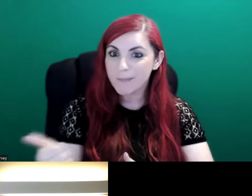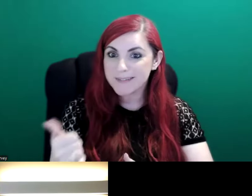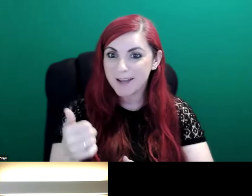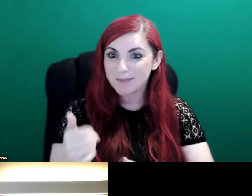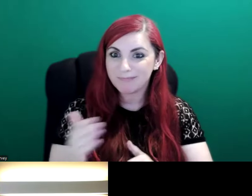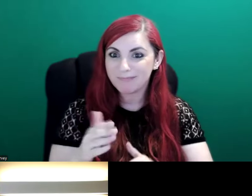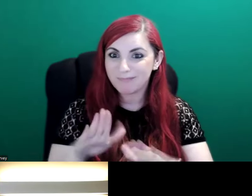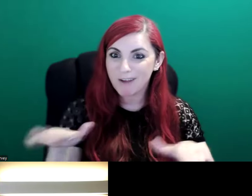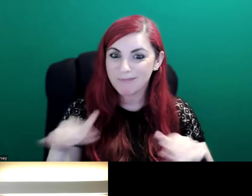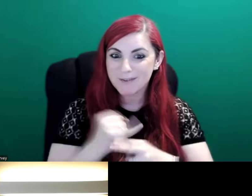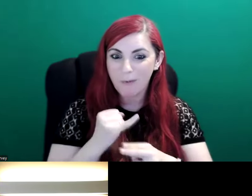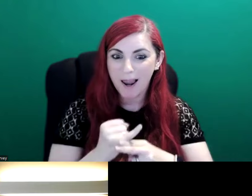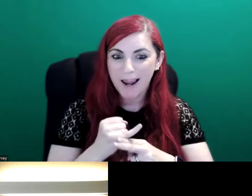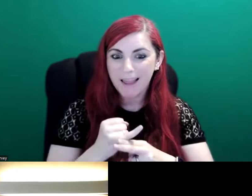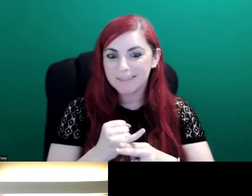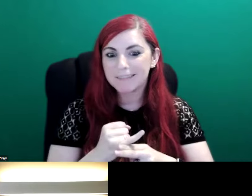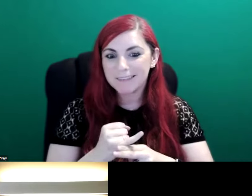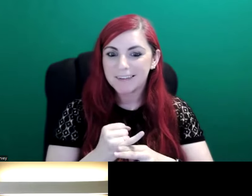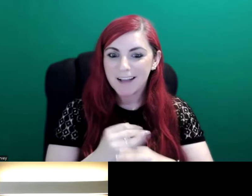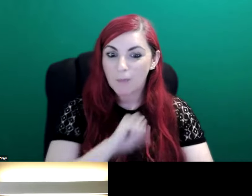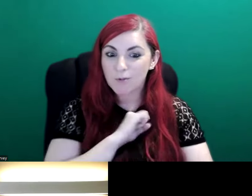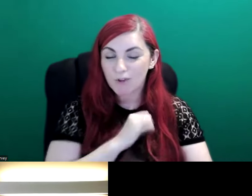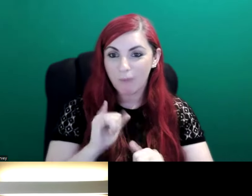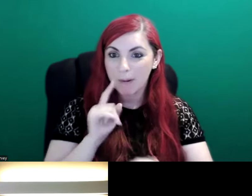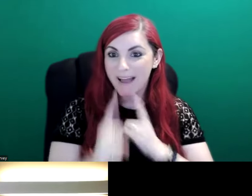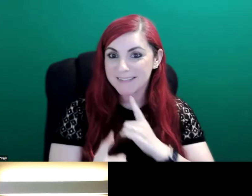So I'm sure I've probably encountered it at some point. And Brendan, thank you so